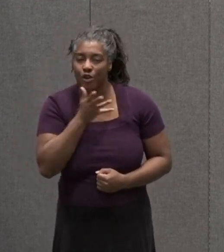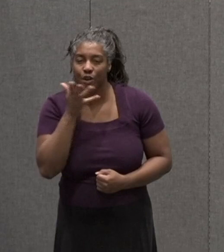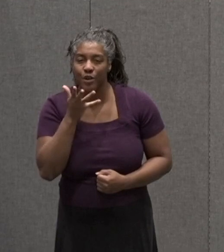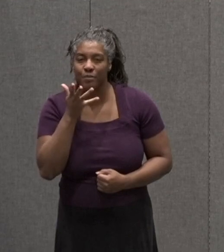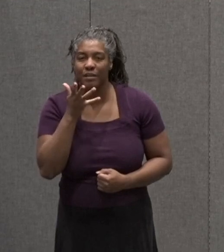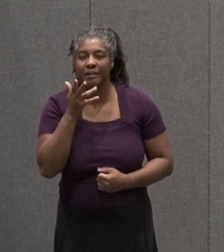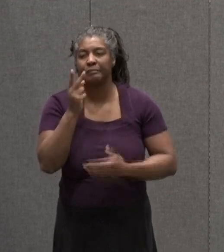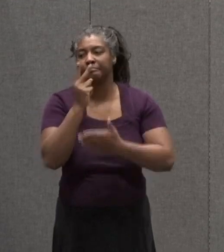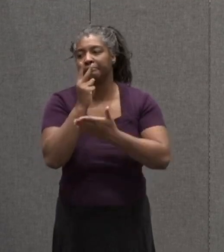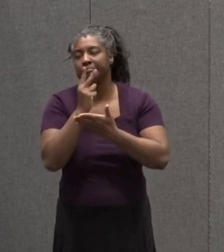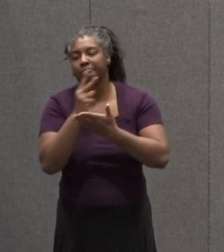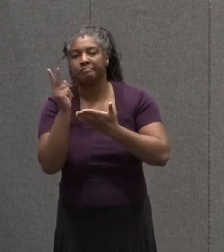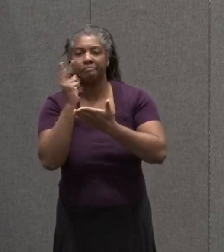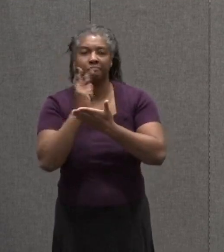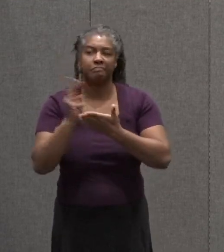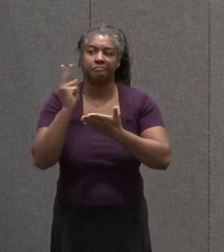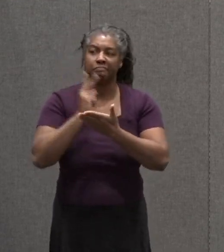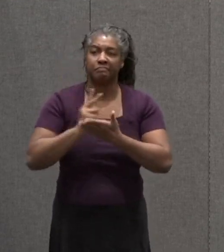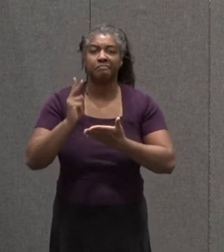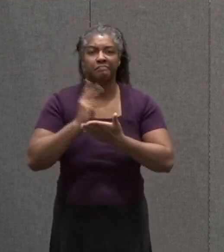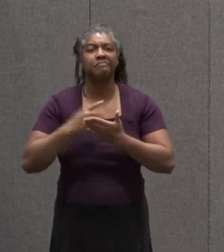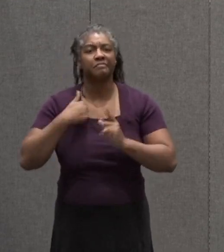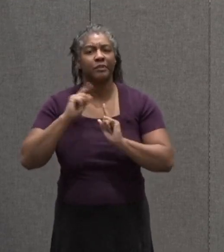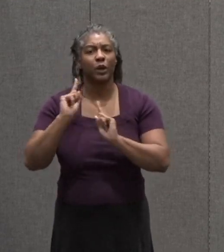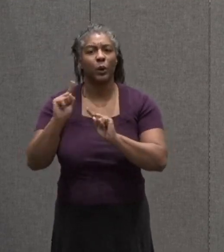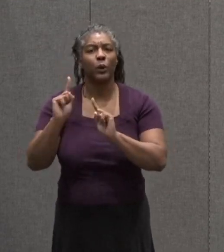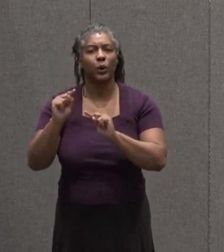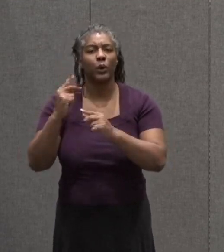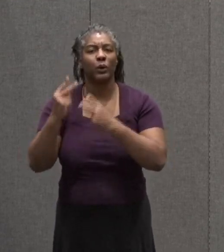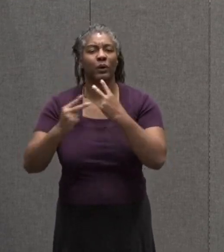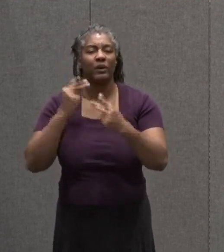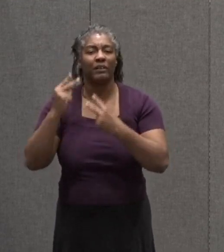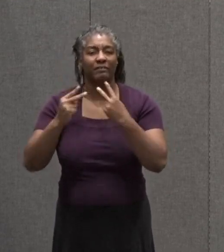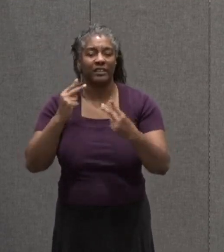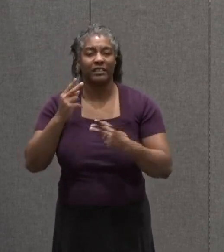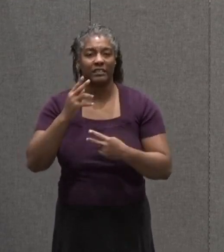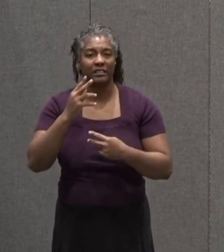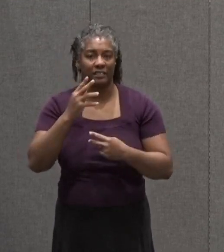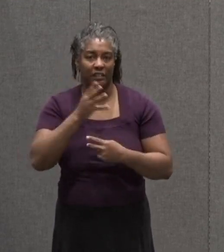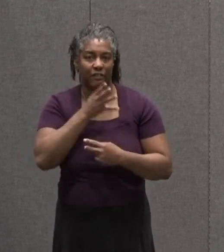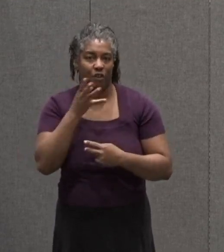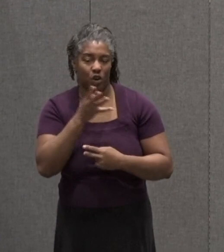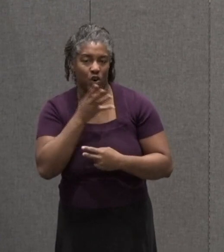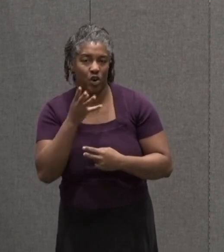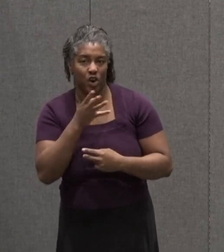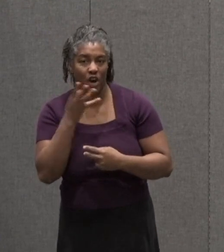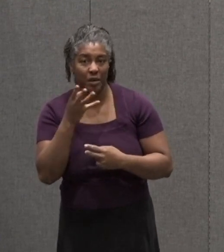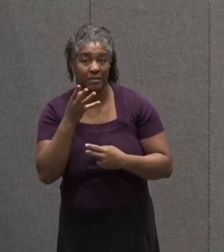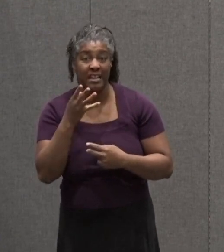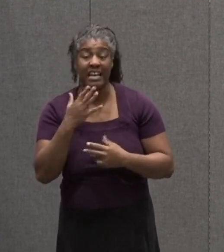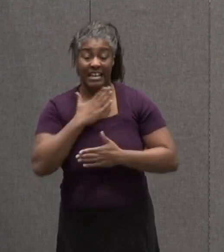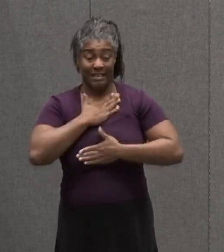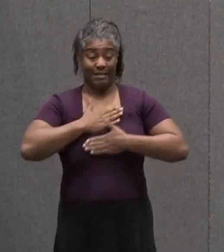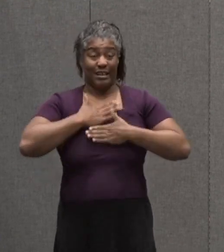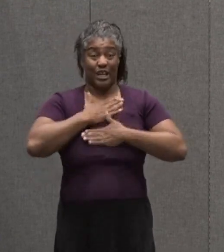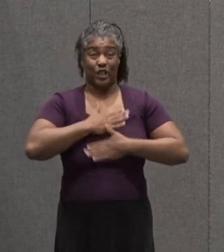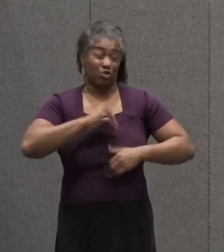Now, when I was younger, I didn't really like to do chores and all that hard work but you still have to right it's part of life.